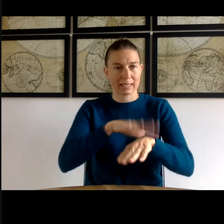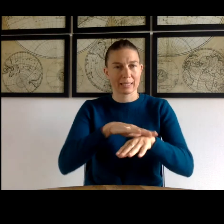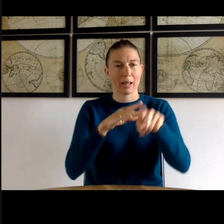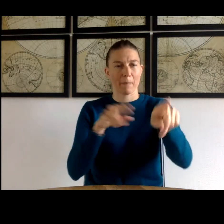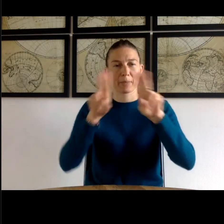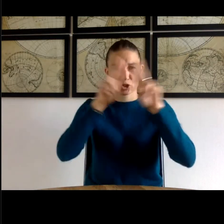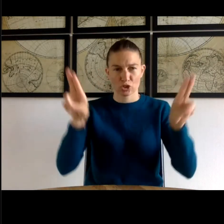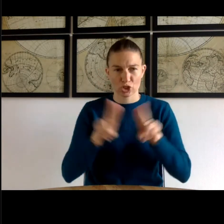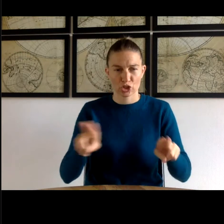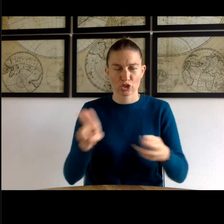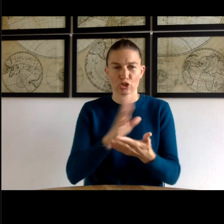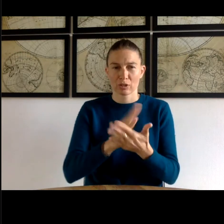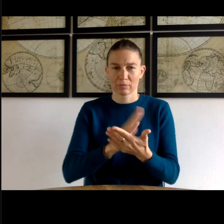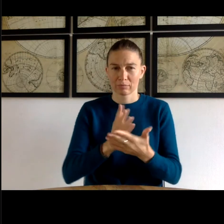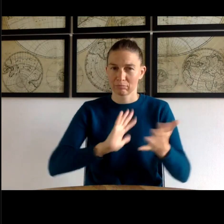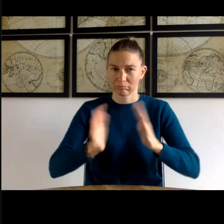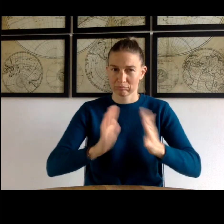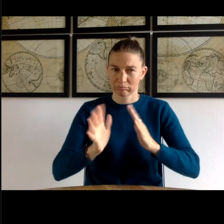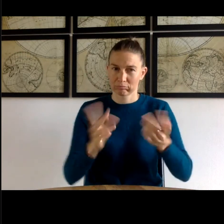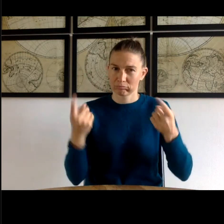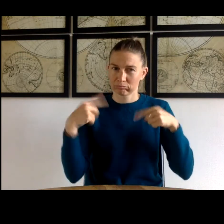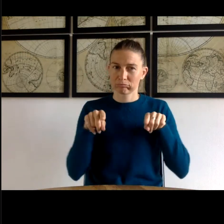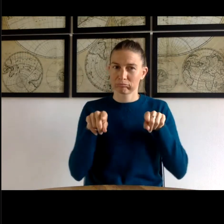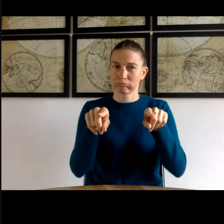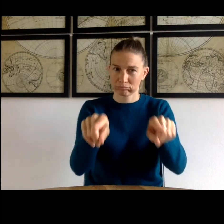and real-time captioning also.